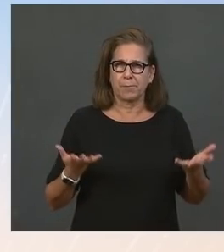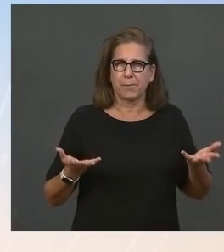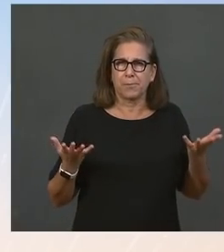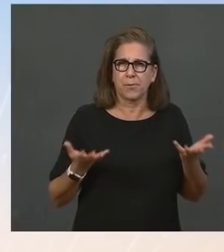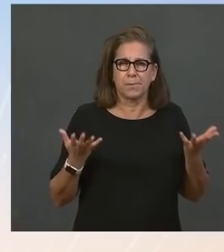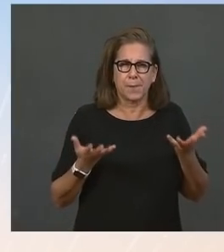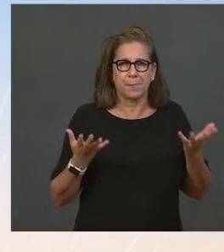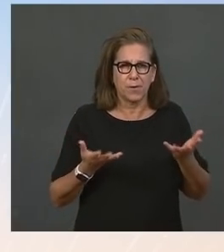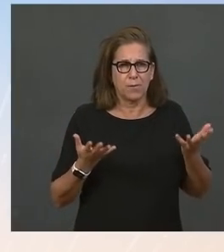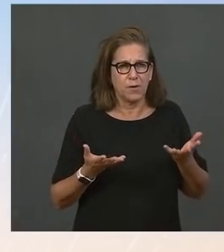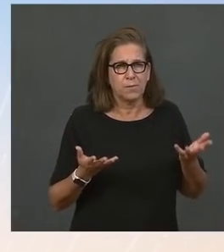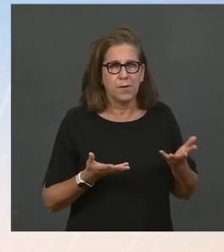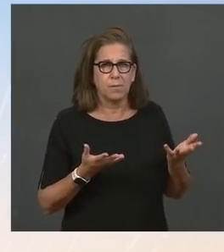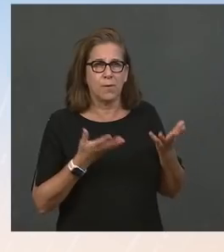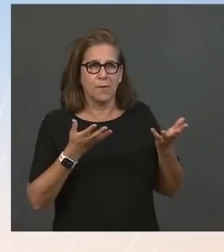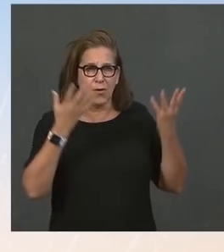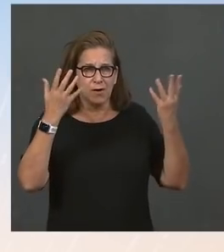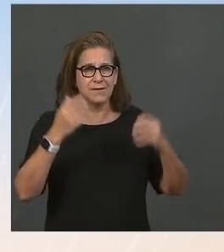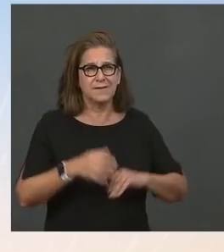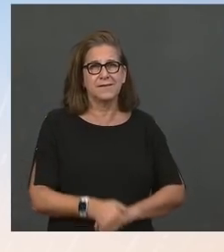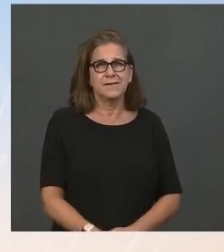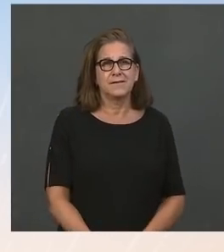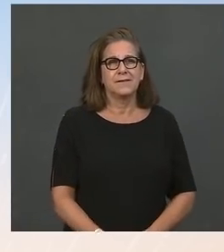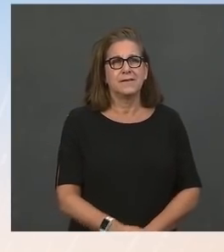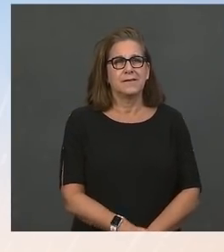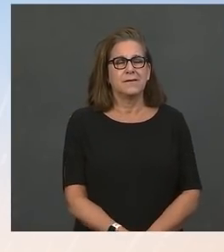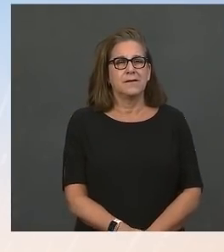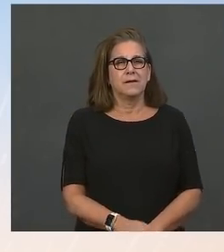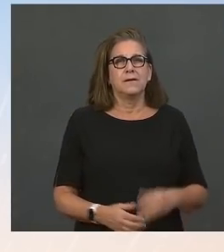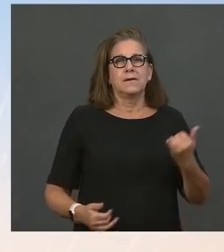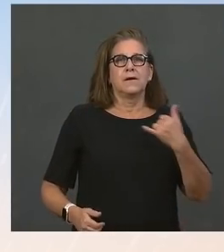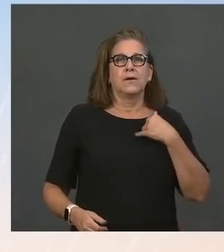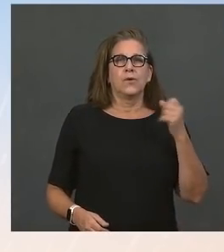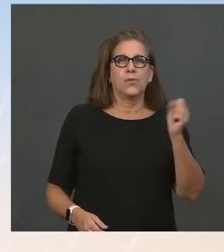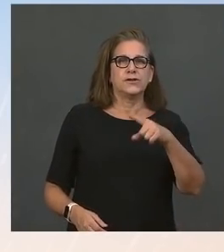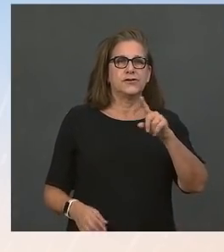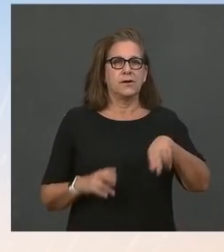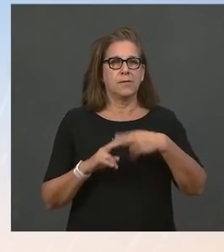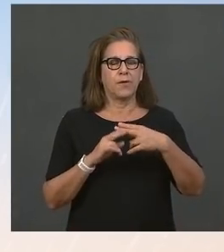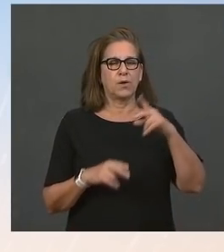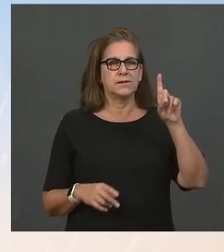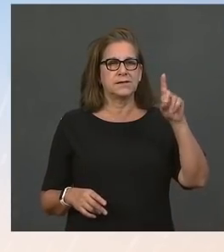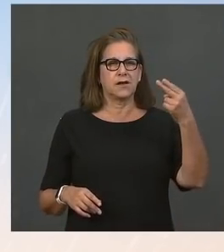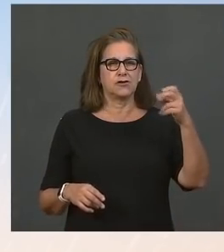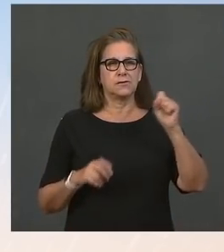I think it's just about a month ago now -- that the investigation into the horseback Border Patrol agents